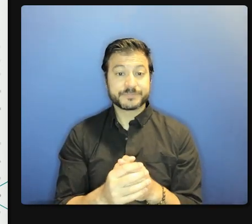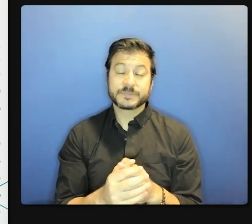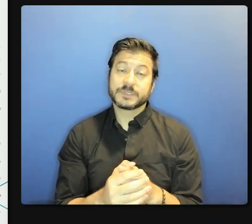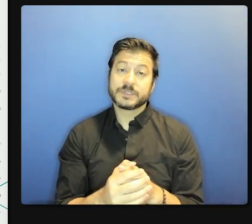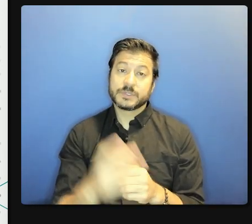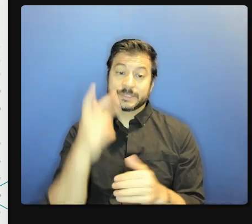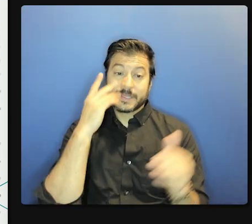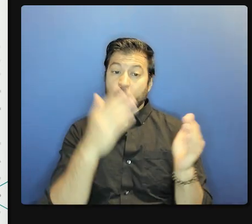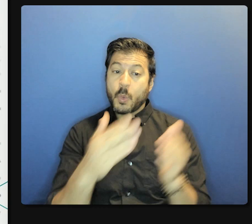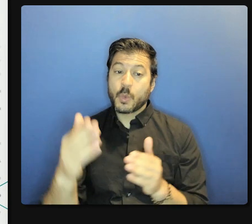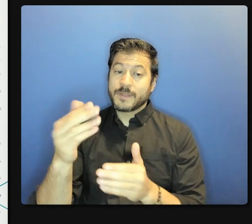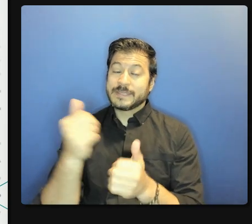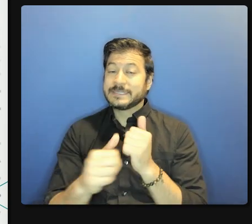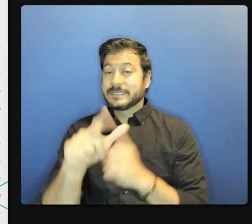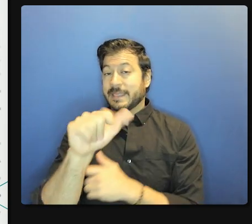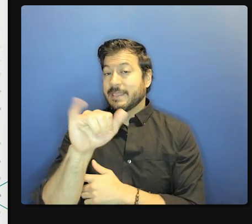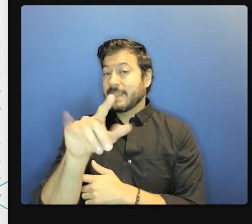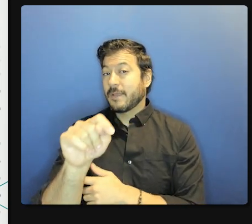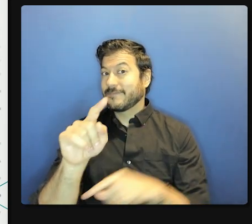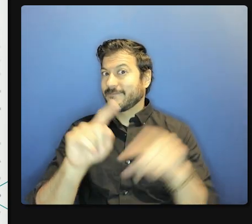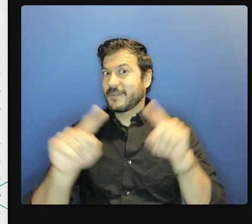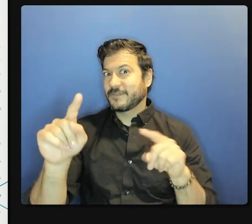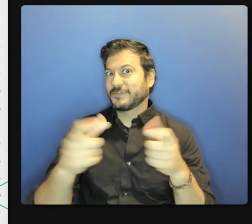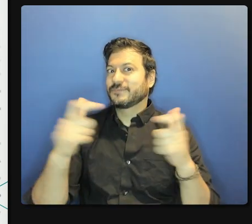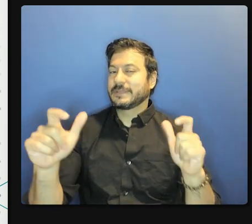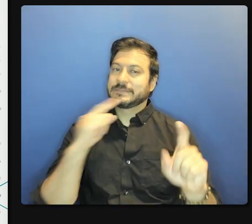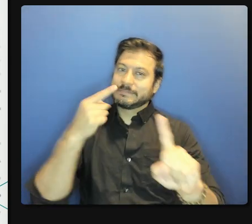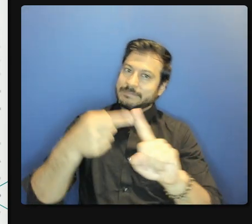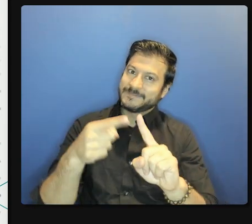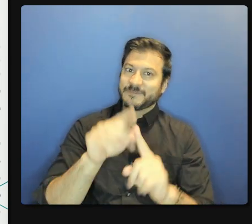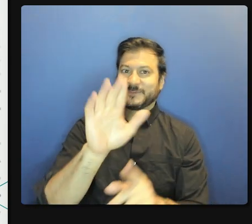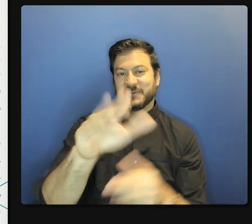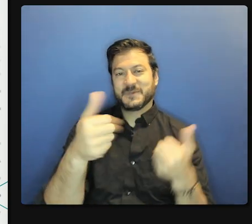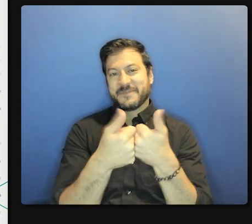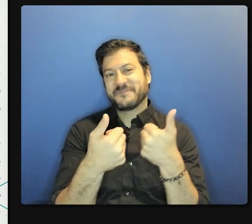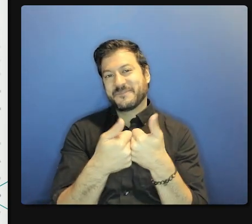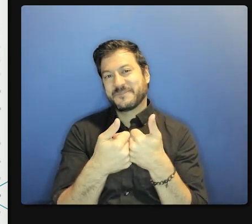The organization of each layout varies and is specific to your game.